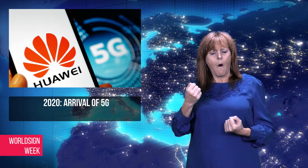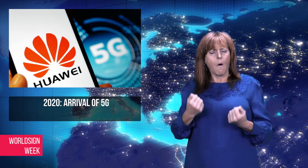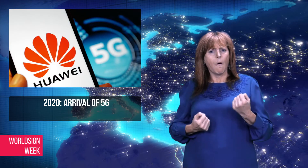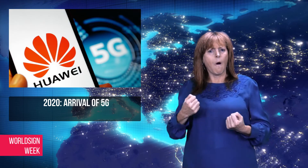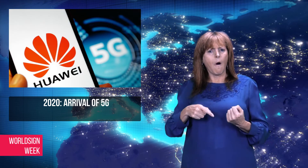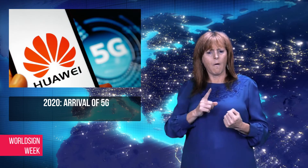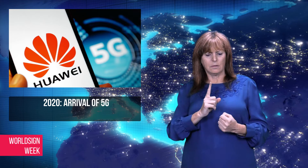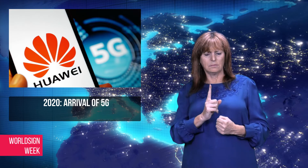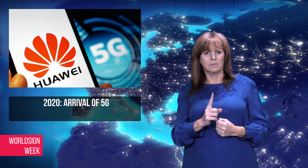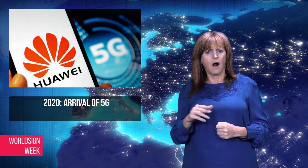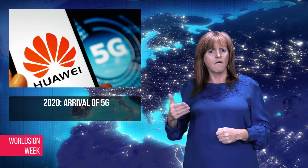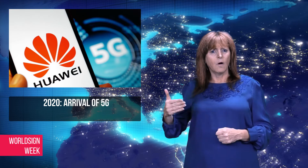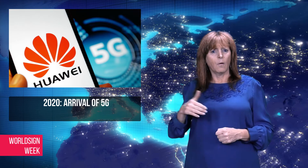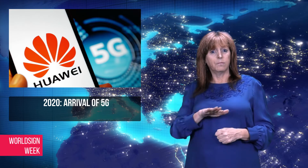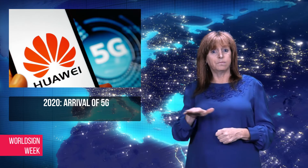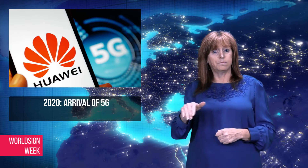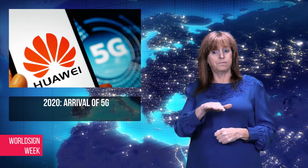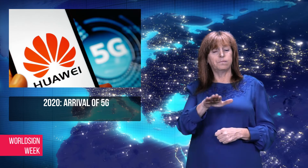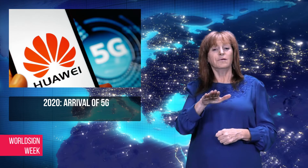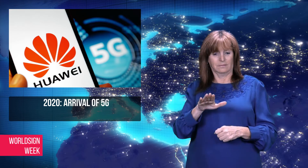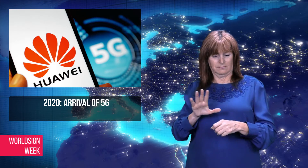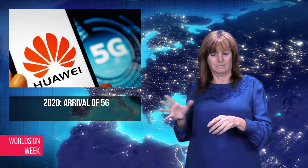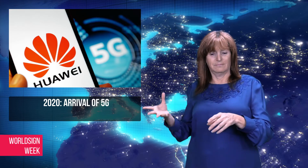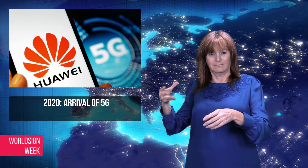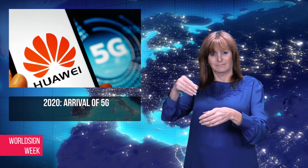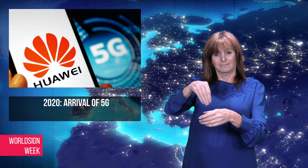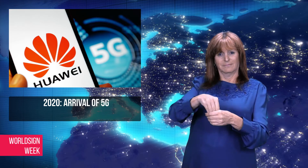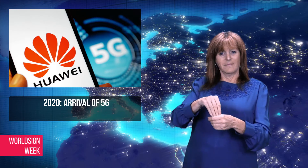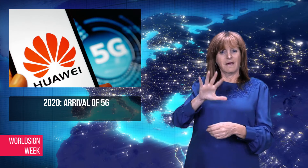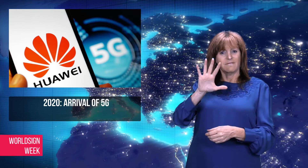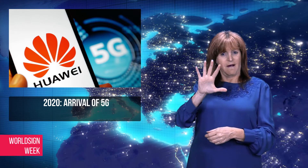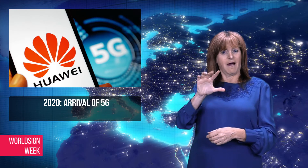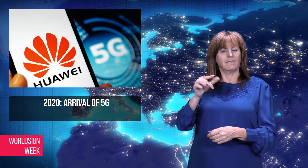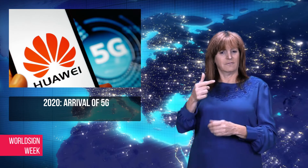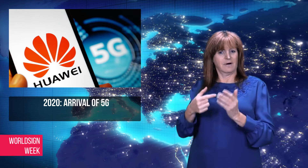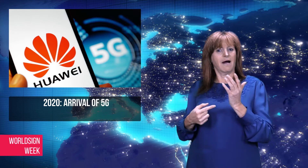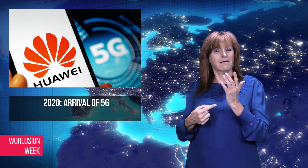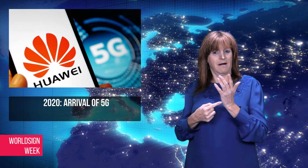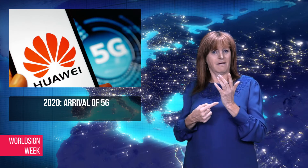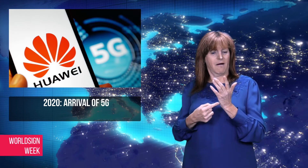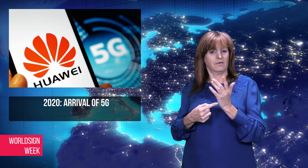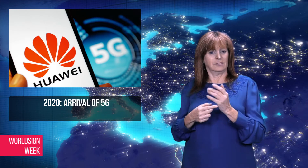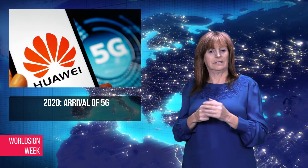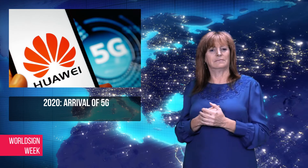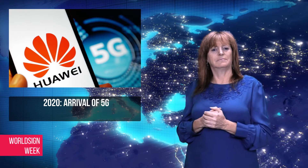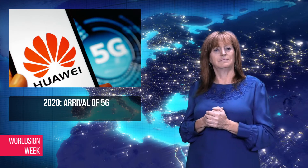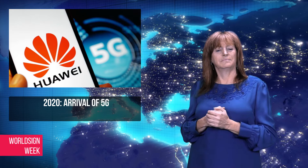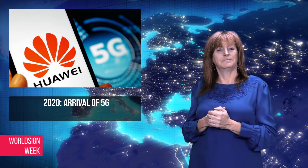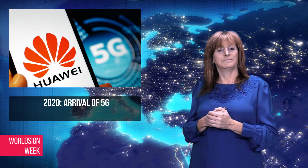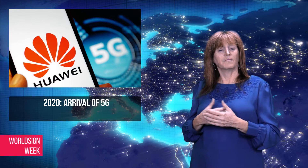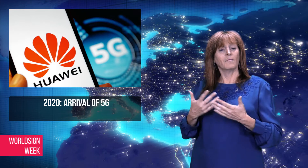Telemedicine benefits from 5G as Doctors who are 1,000